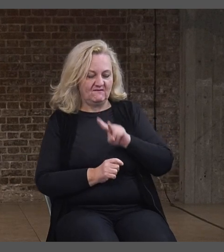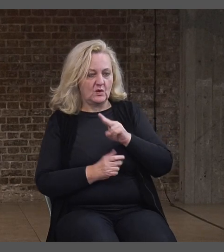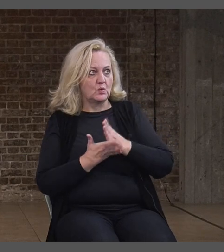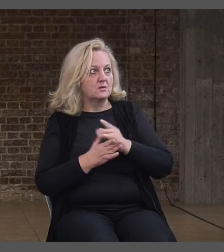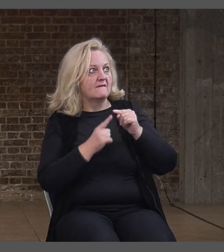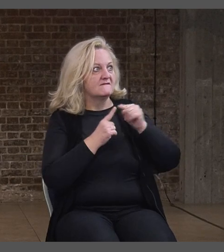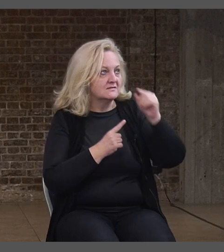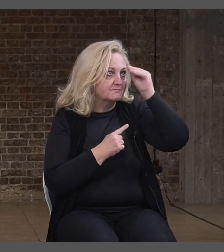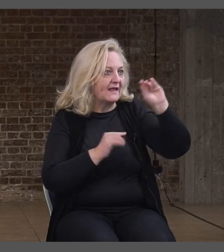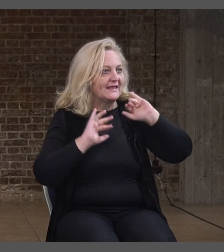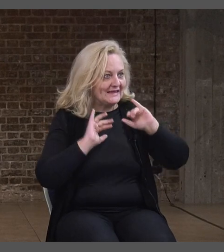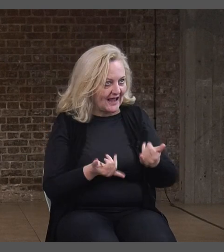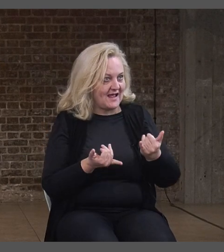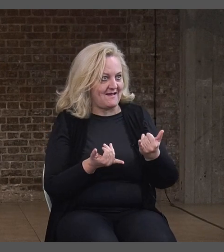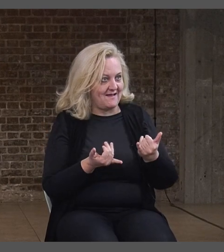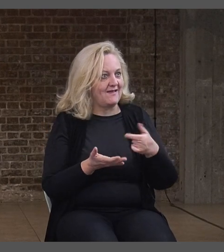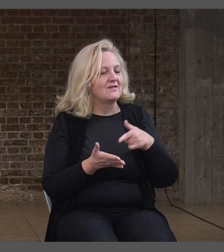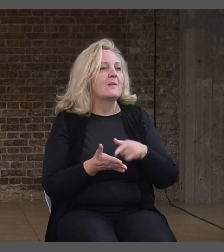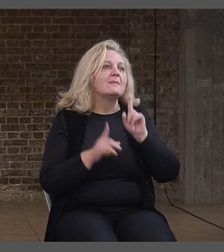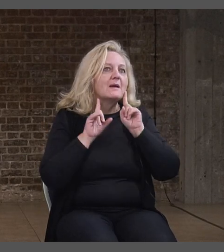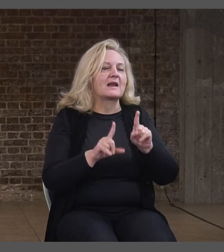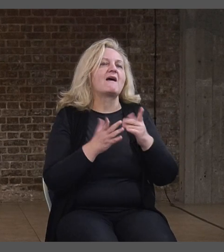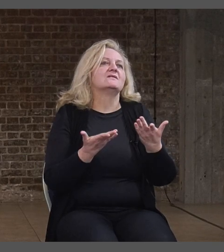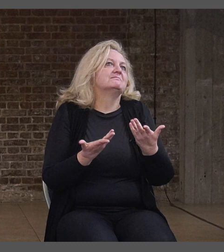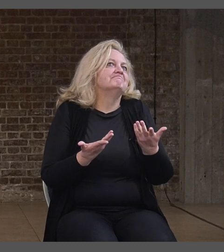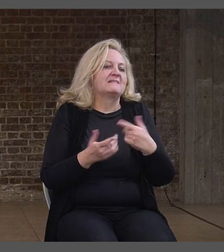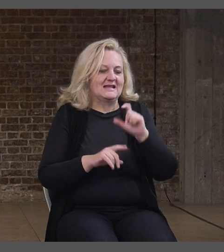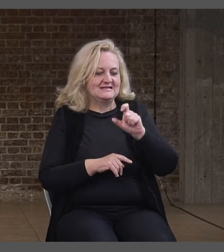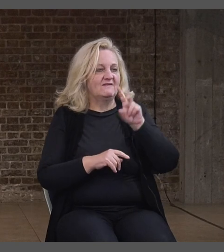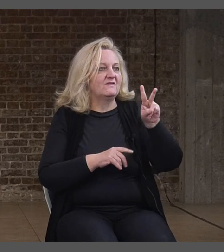Because actually if our CV is not accepted,